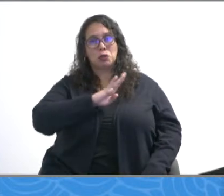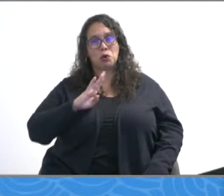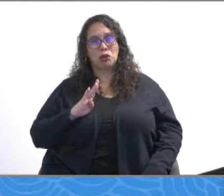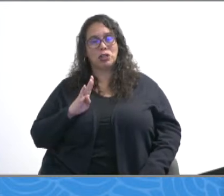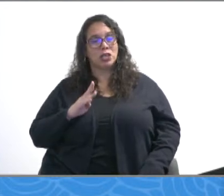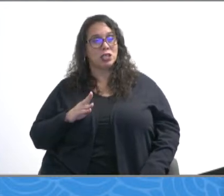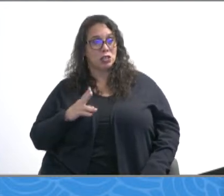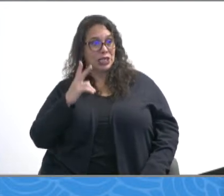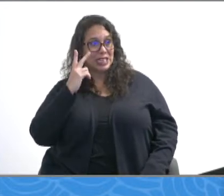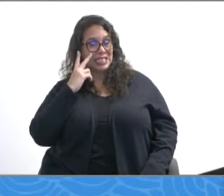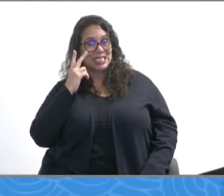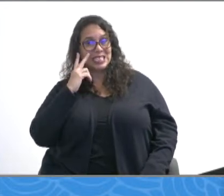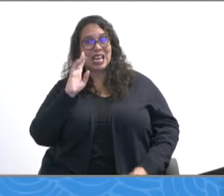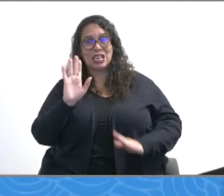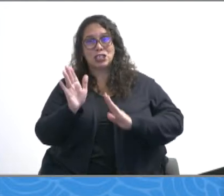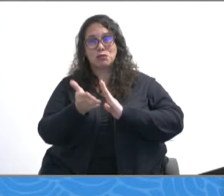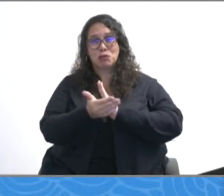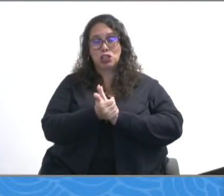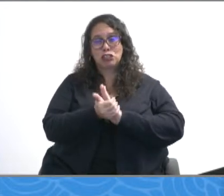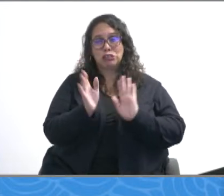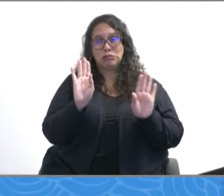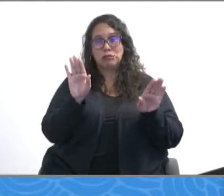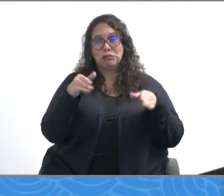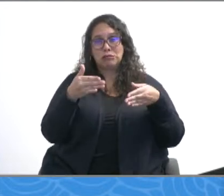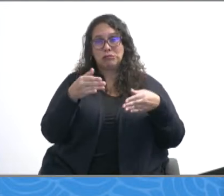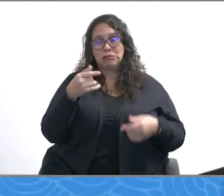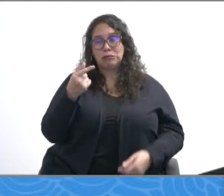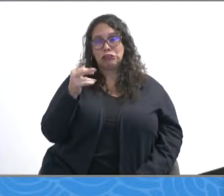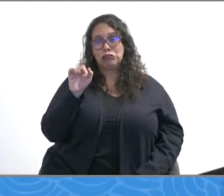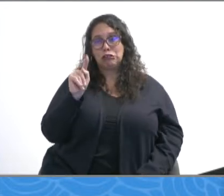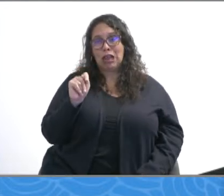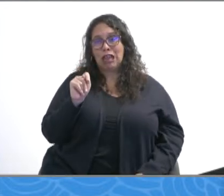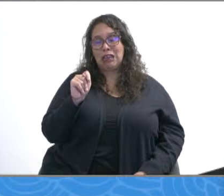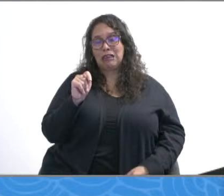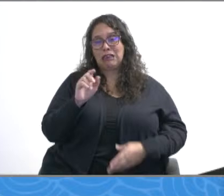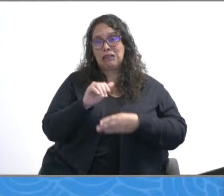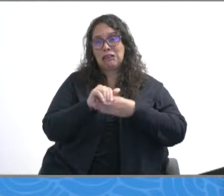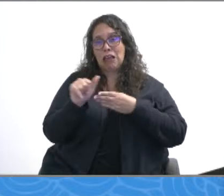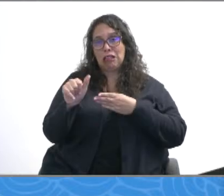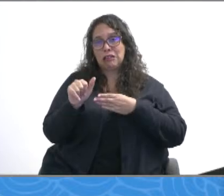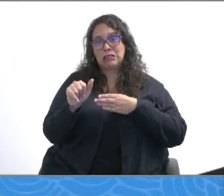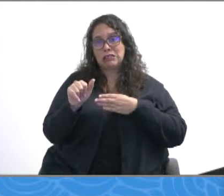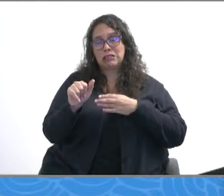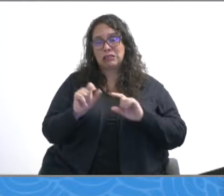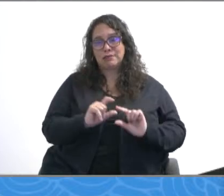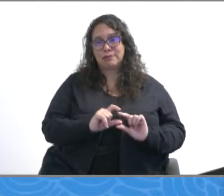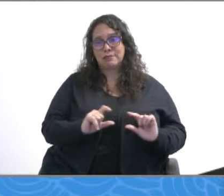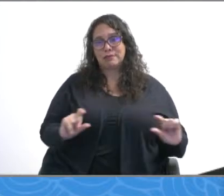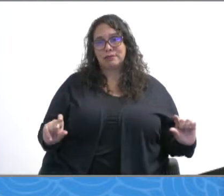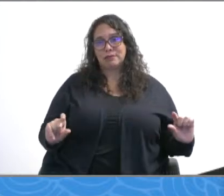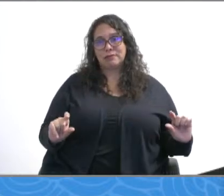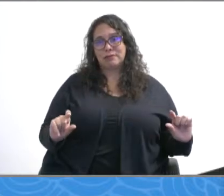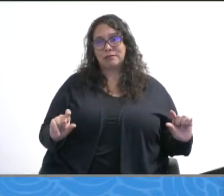that our supplemental concentration grants dollars, which are on the bottom row, that James is pointing out,